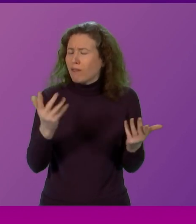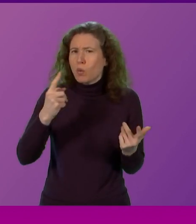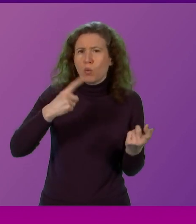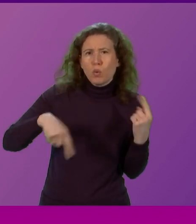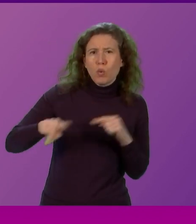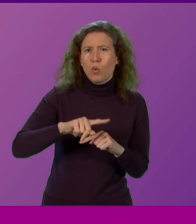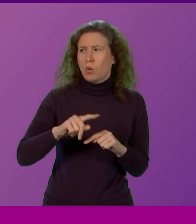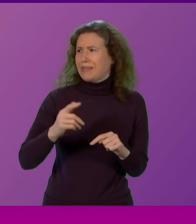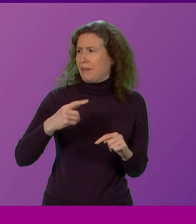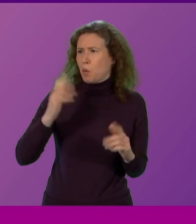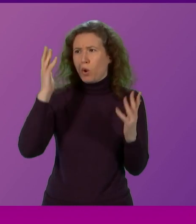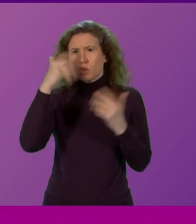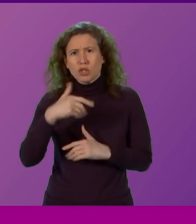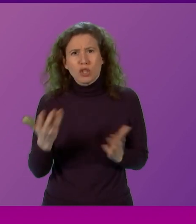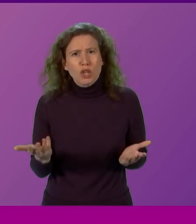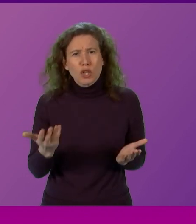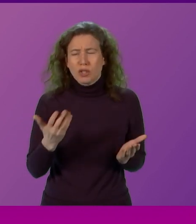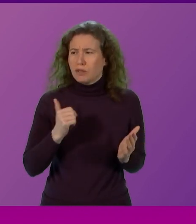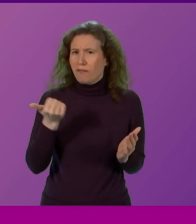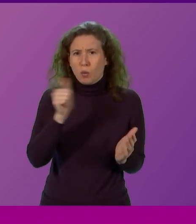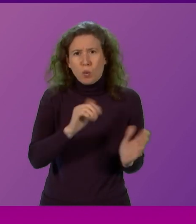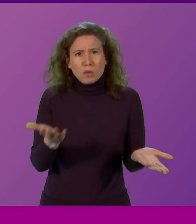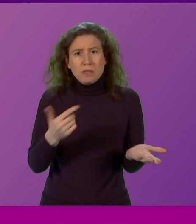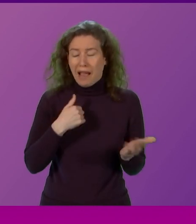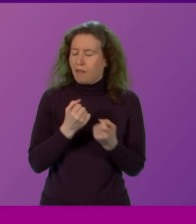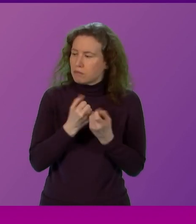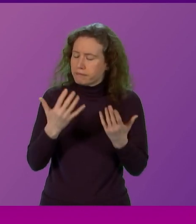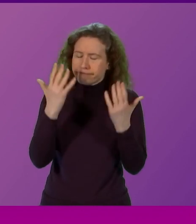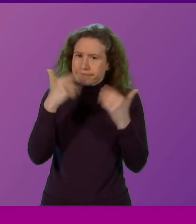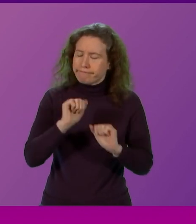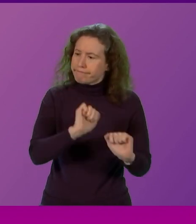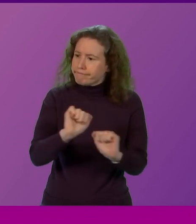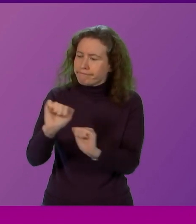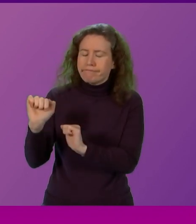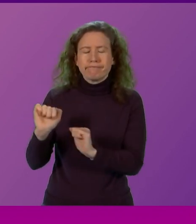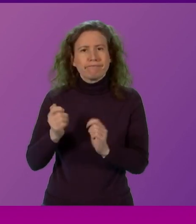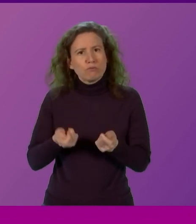about it. I have deep respect for the concerns that have been raised by business, and the Government